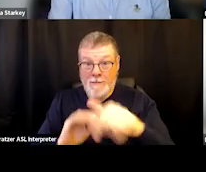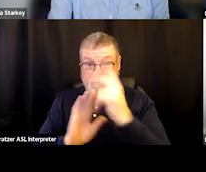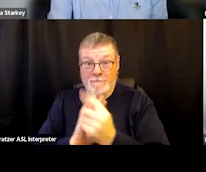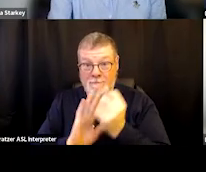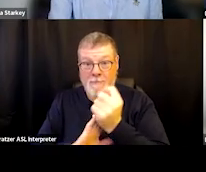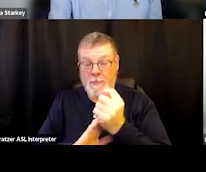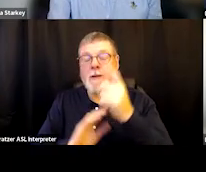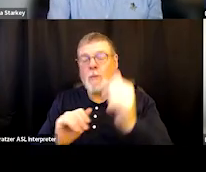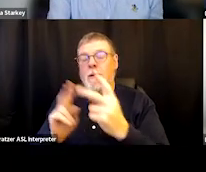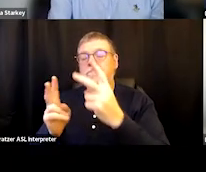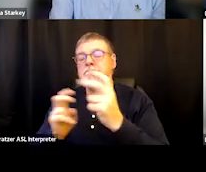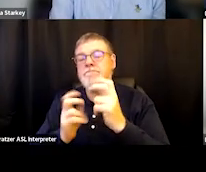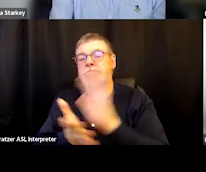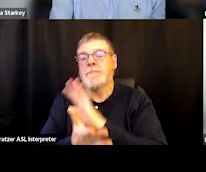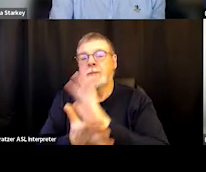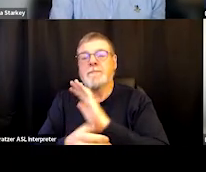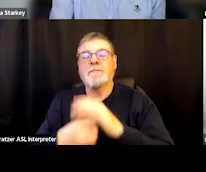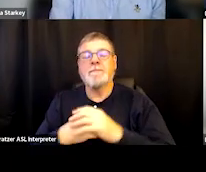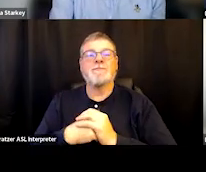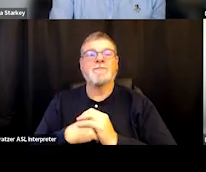you can download that certificate of completion.